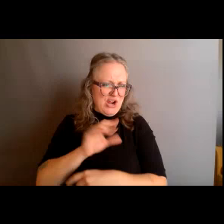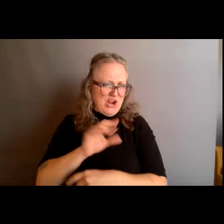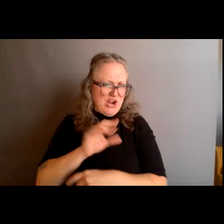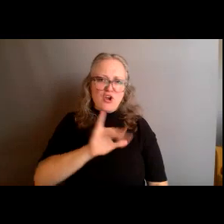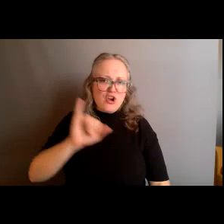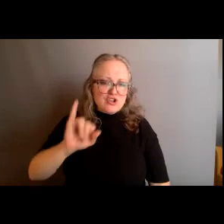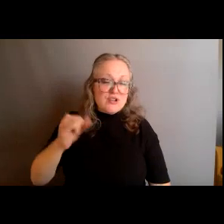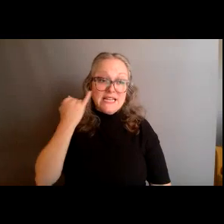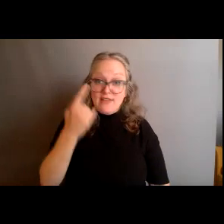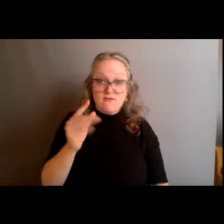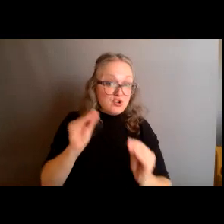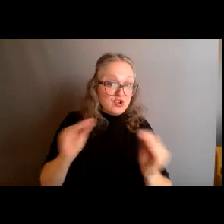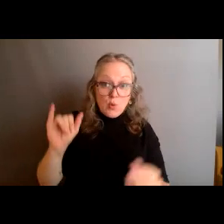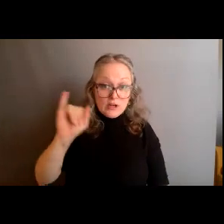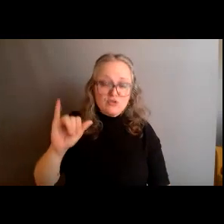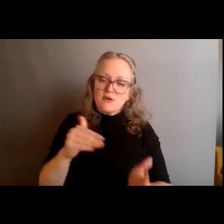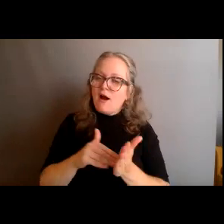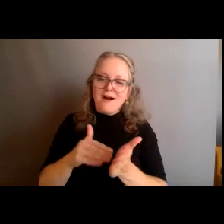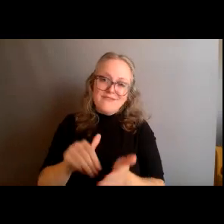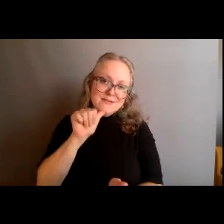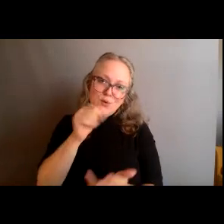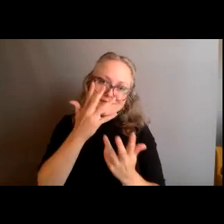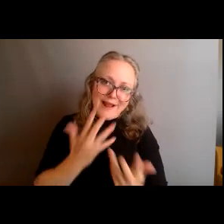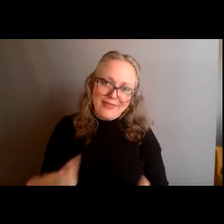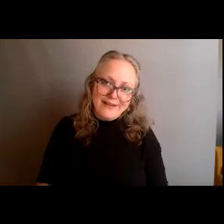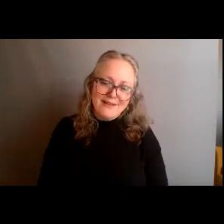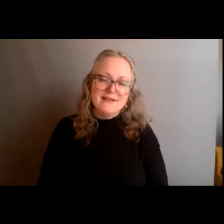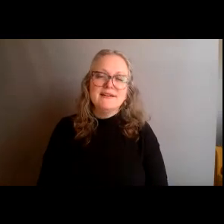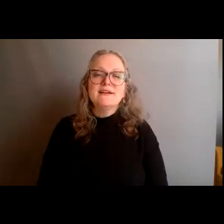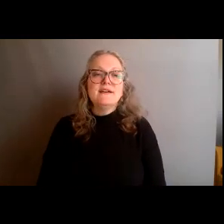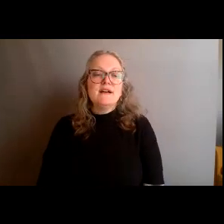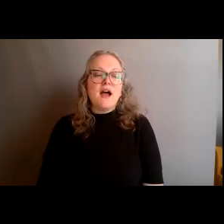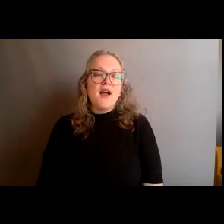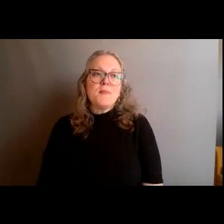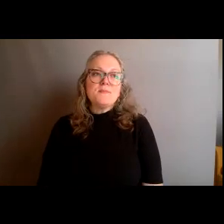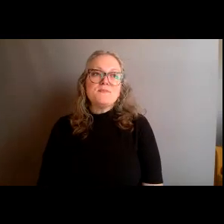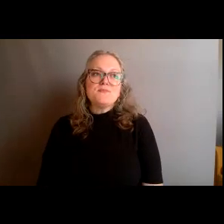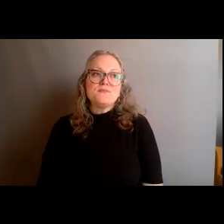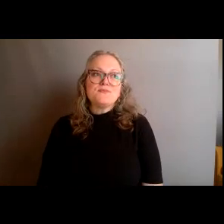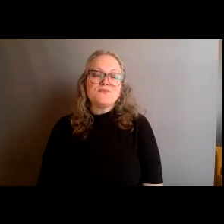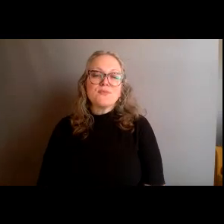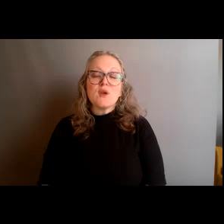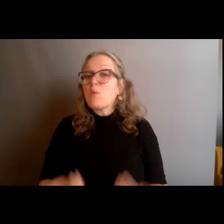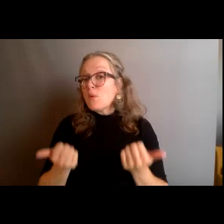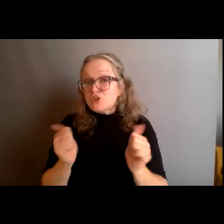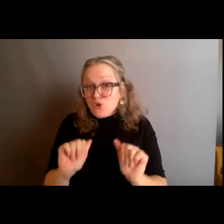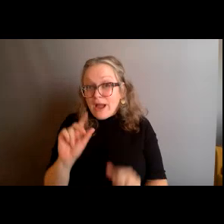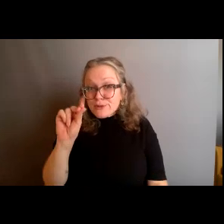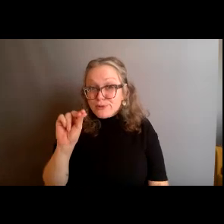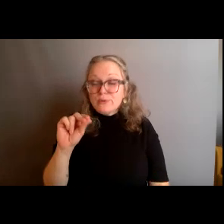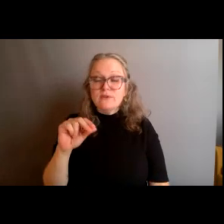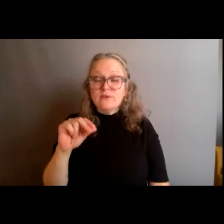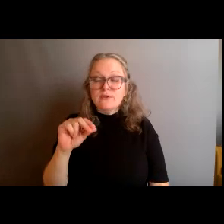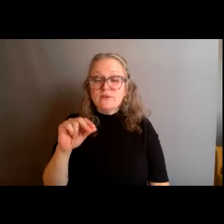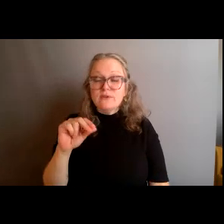insurance and many times they don't, sadly. What we try to do is one of the things we'll mention is vocal rehab. I say.